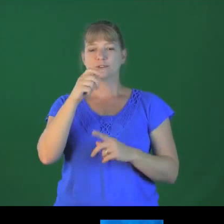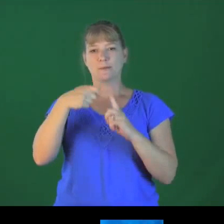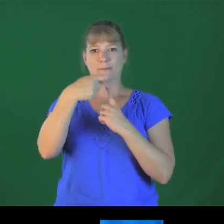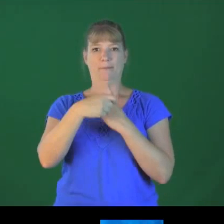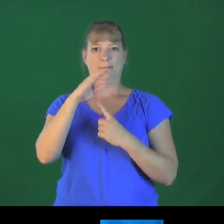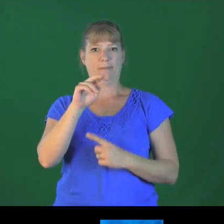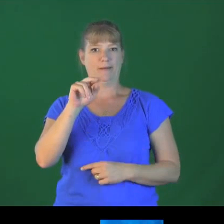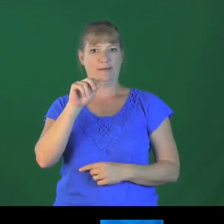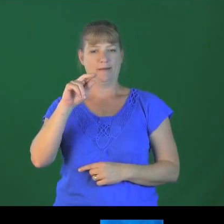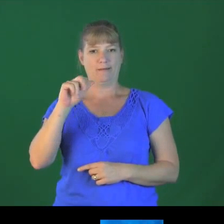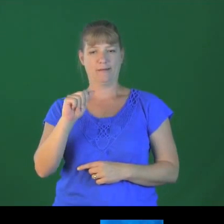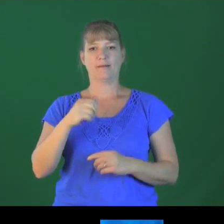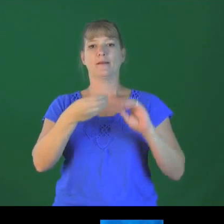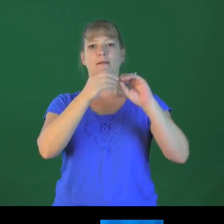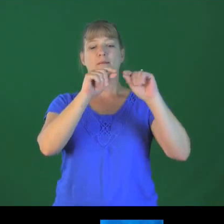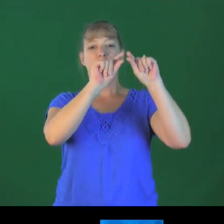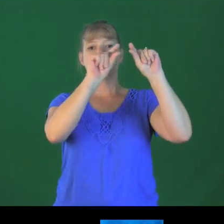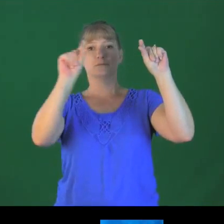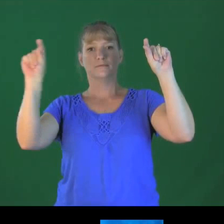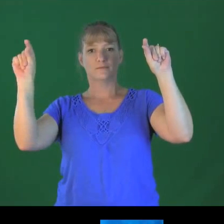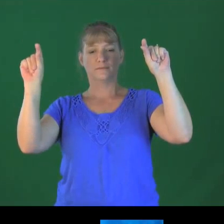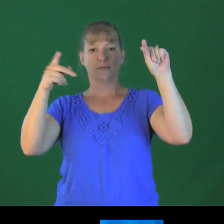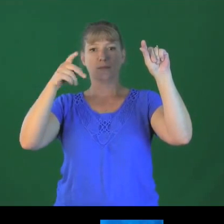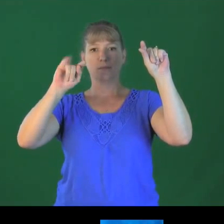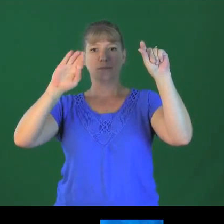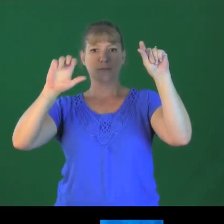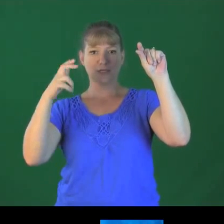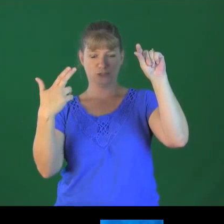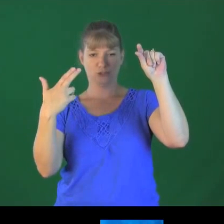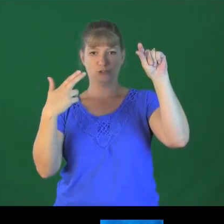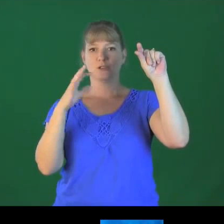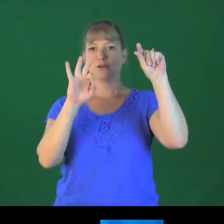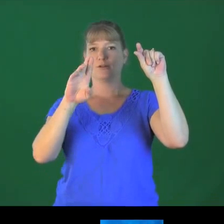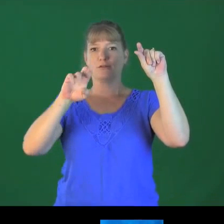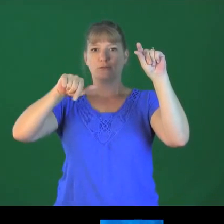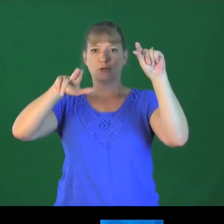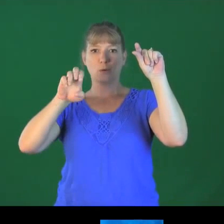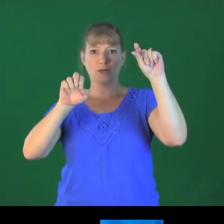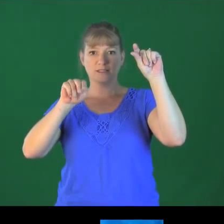the numbers across the top represent the pitch, or the frequency of sounds.